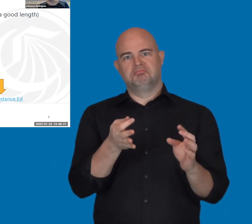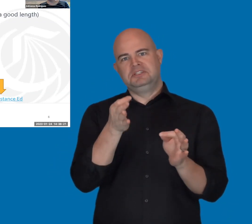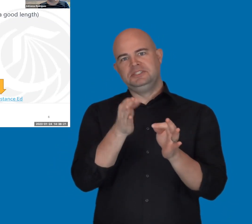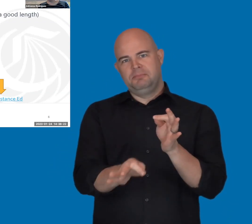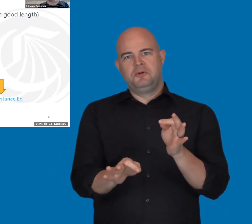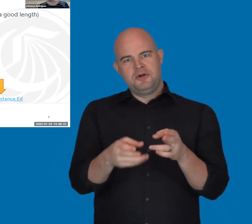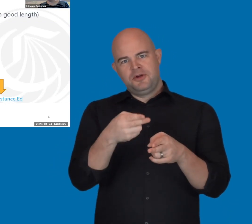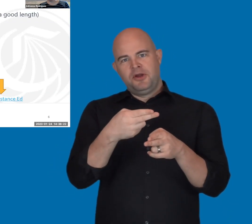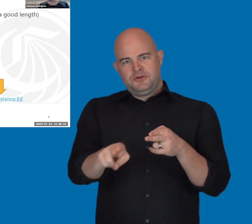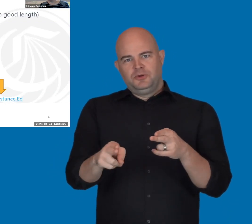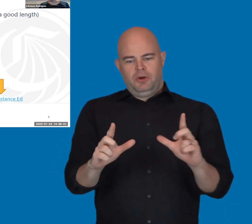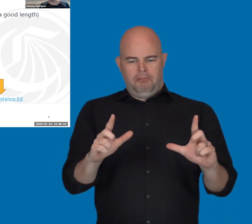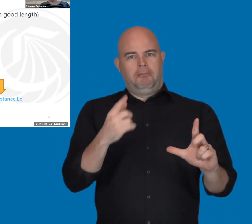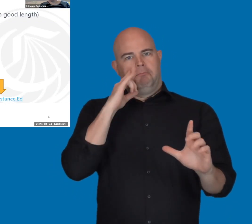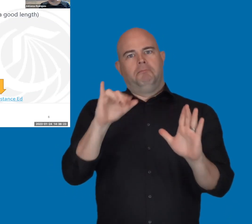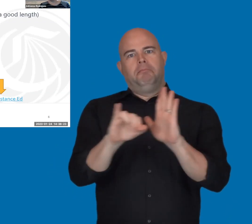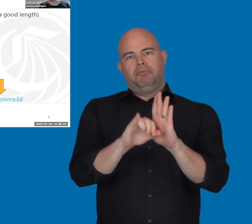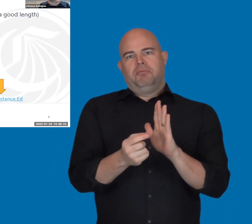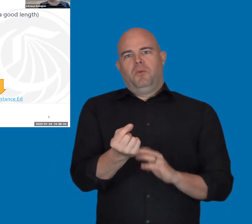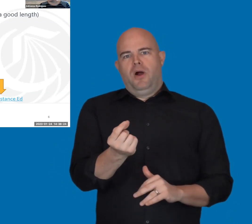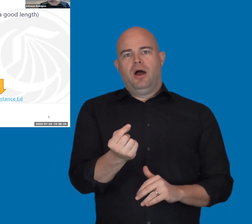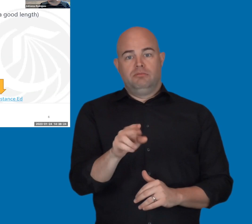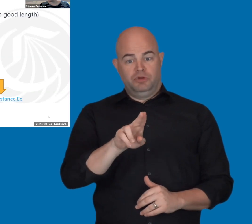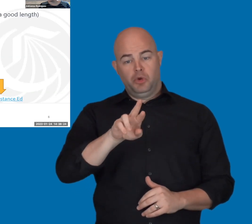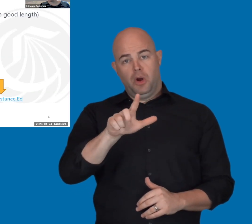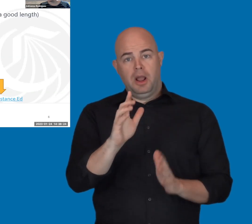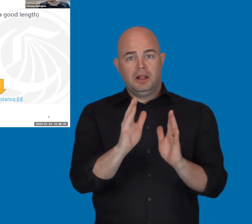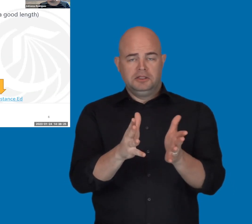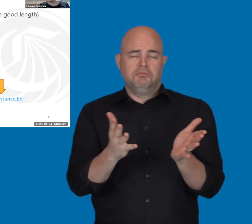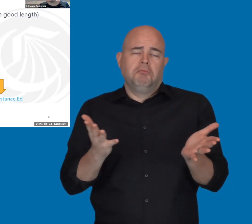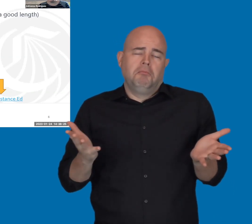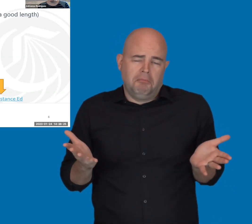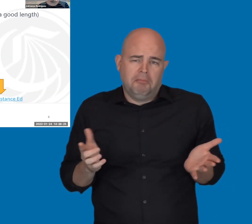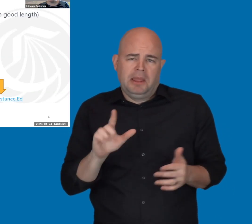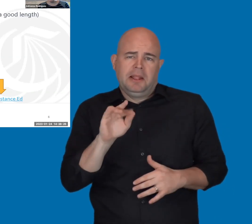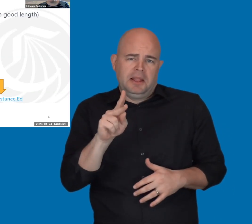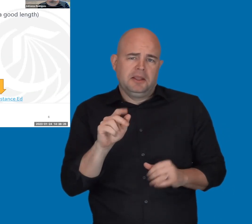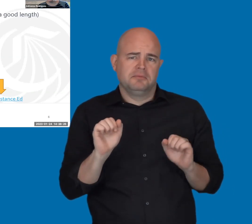So, if you wanted to just leave the URL as the link there, that would be OK.